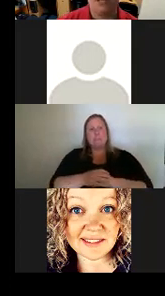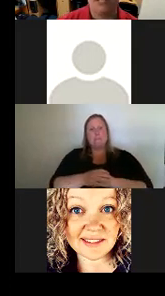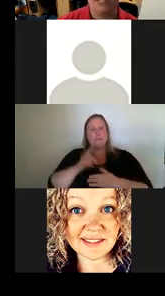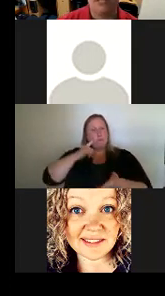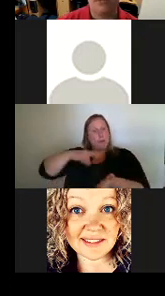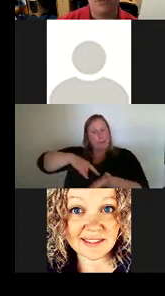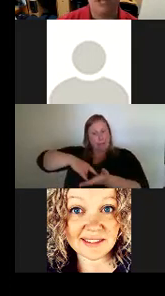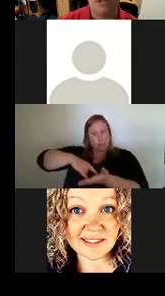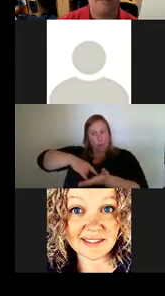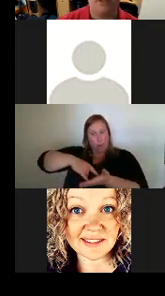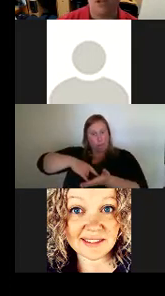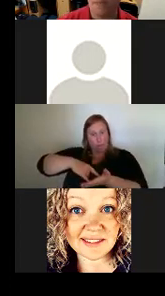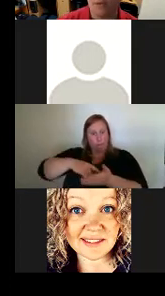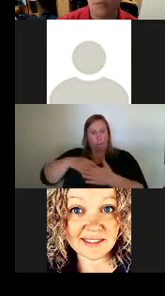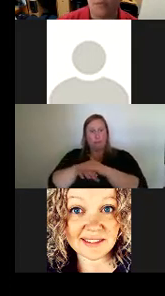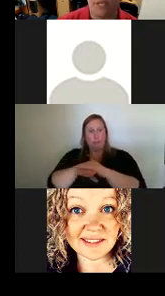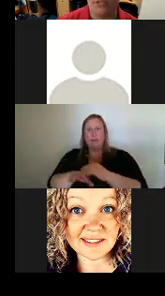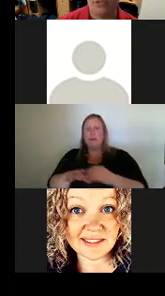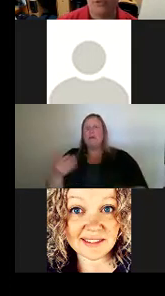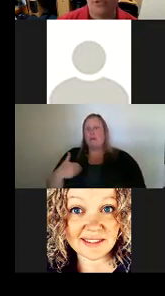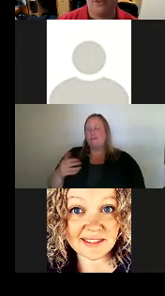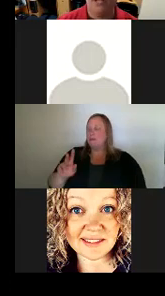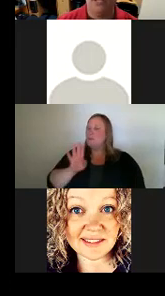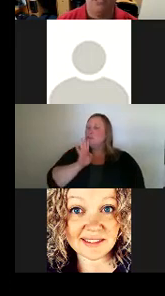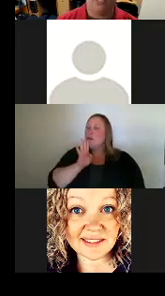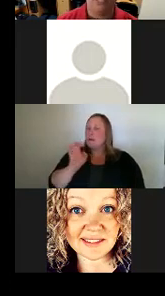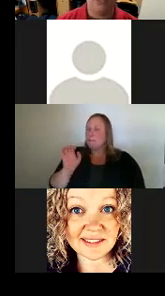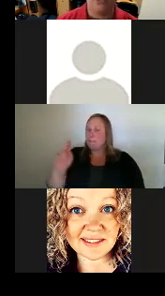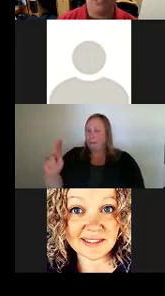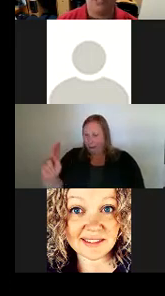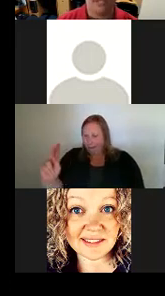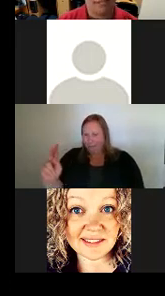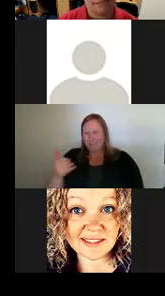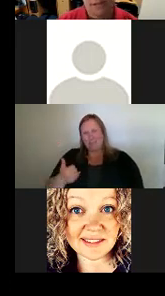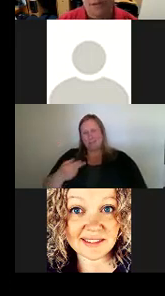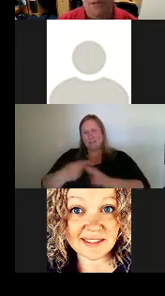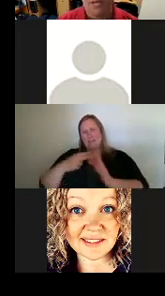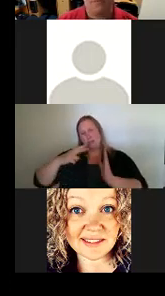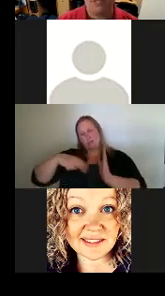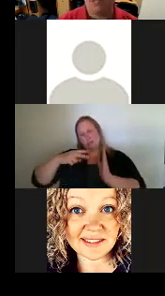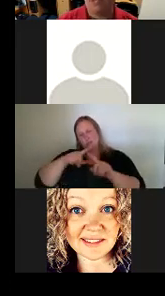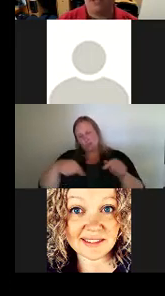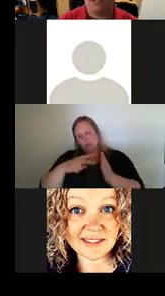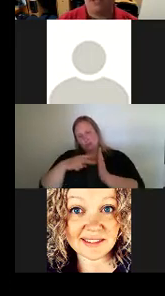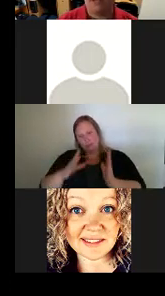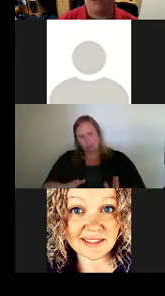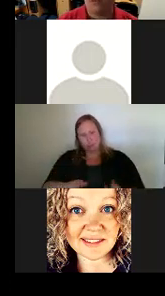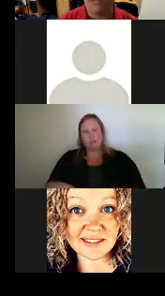ANDROID ACCESSIBILITY WE HAVE TALKBACK AS THE SCREEN READER. UNLESS YOU ARE LOOKING FIRE OS, WHICH IS CALLED VOICE VIEW